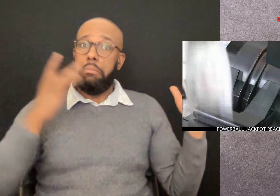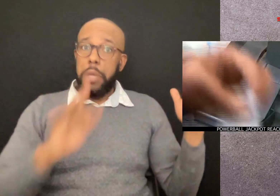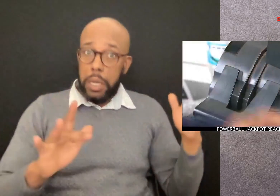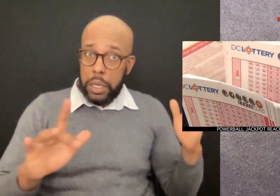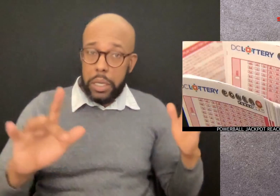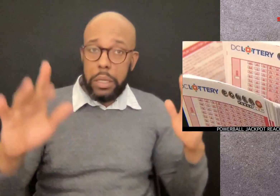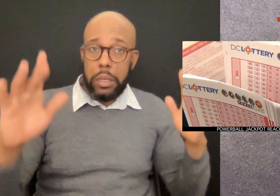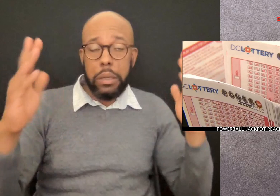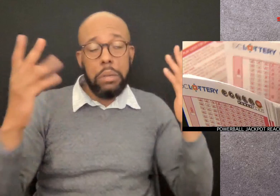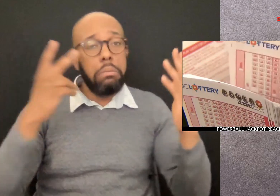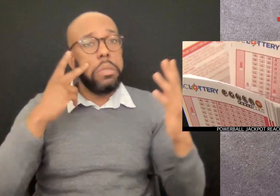Are you feeling lucky?